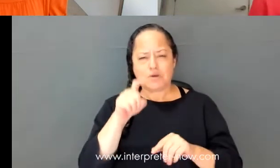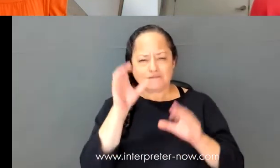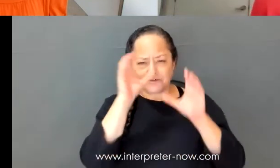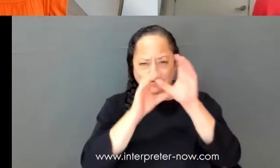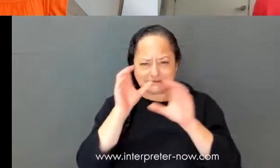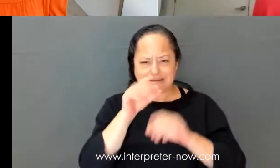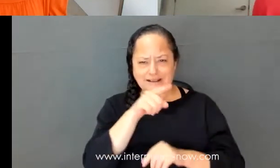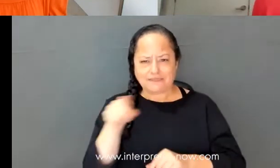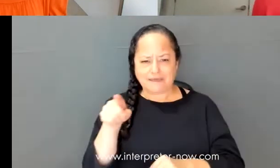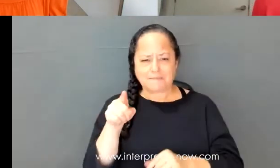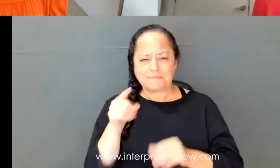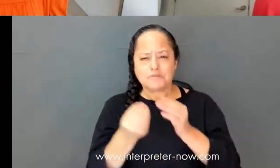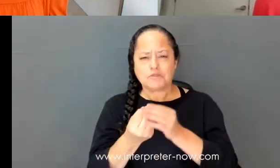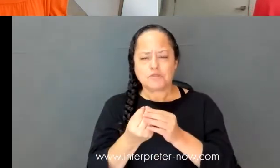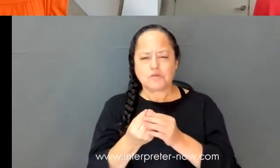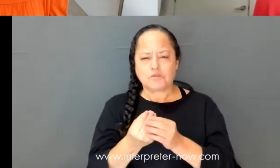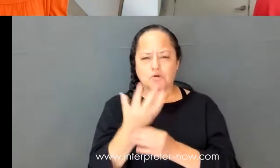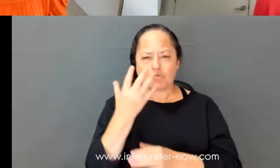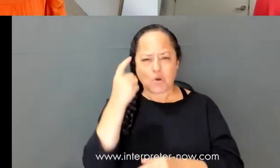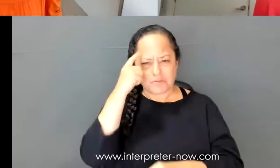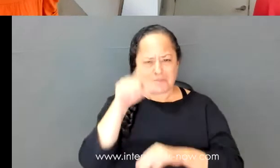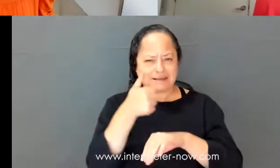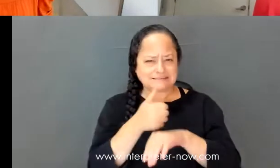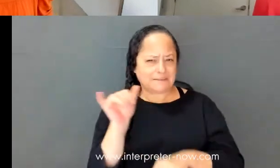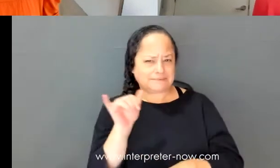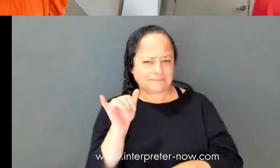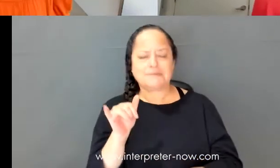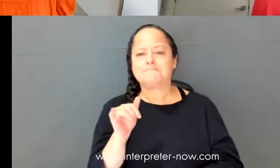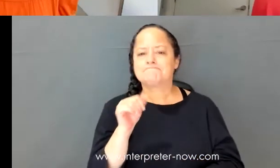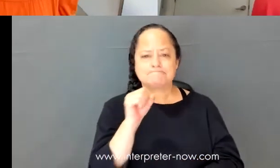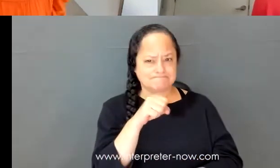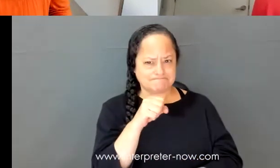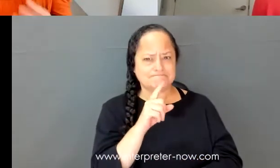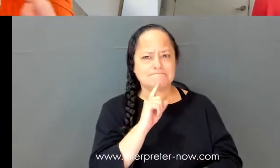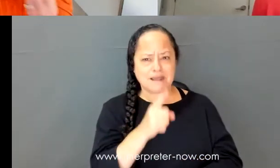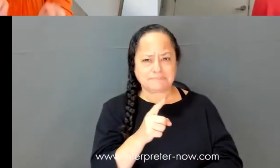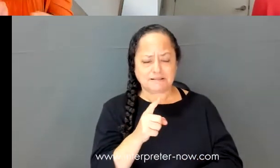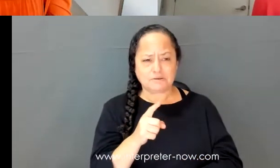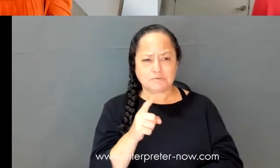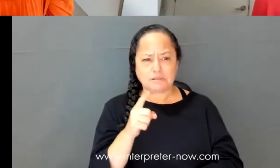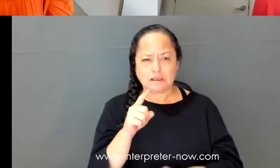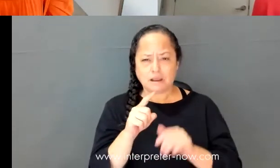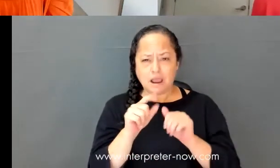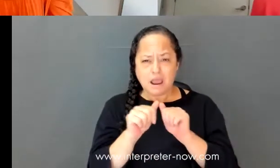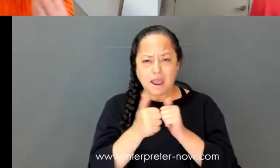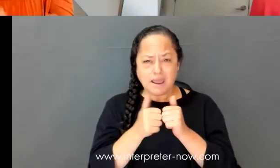Kind of like the growth mindset, right? Absolutely.